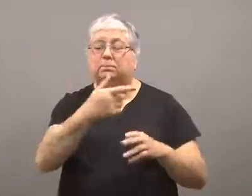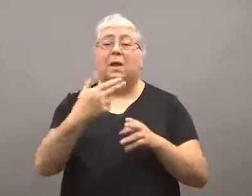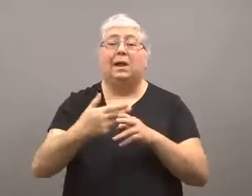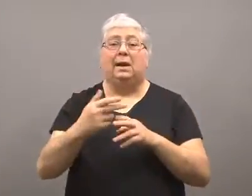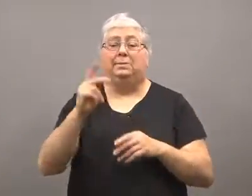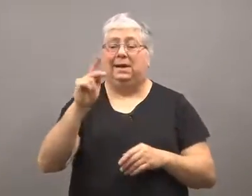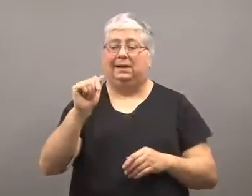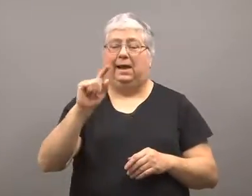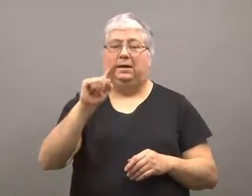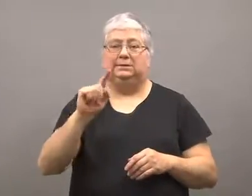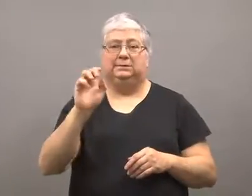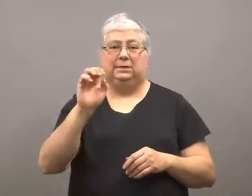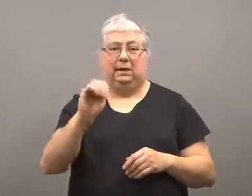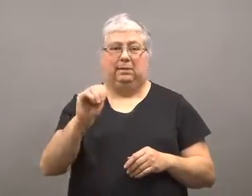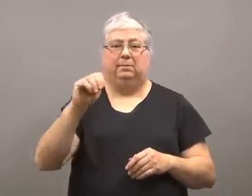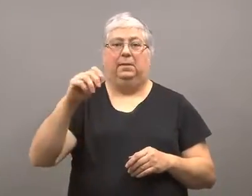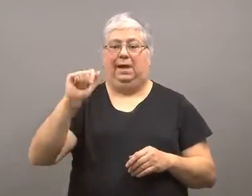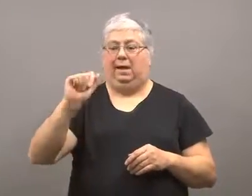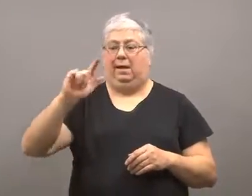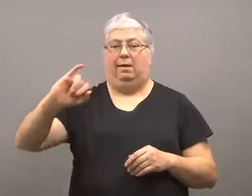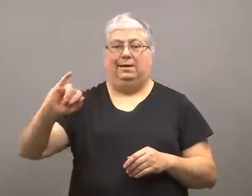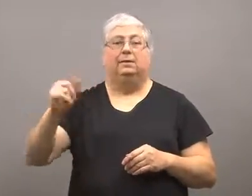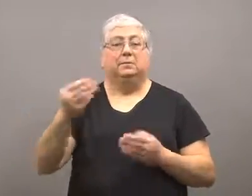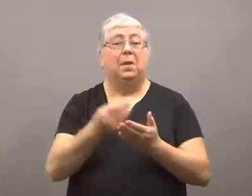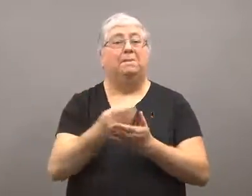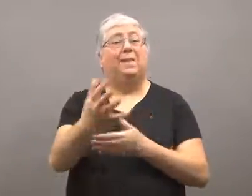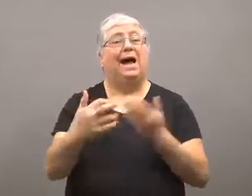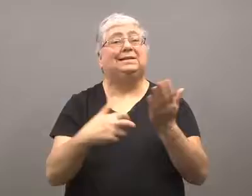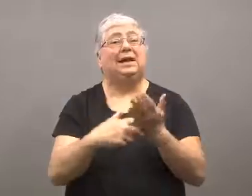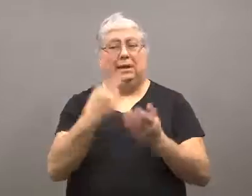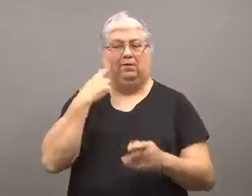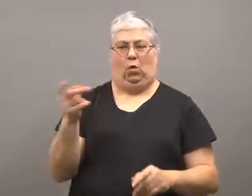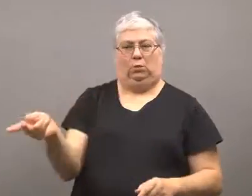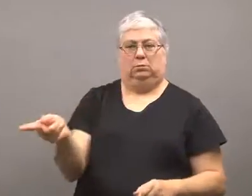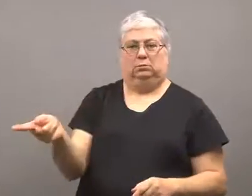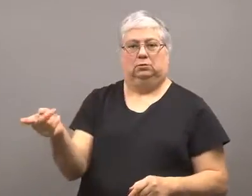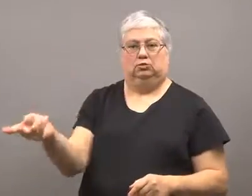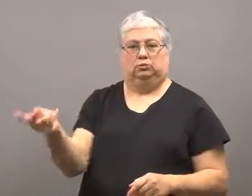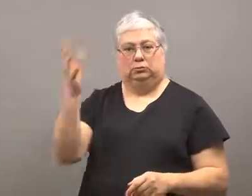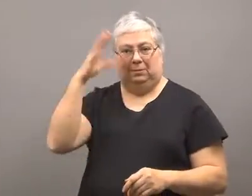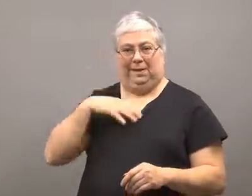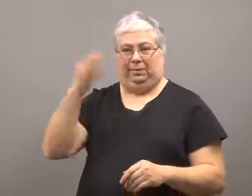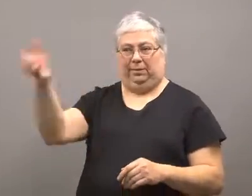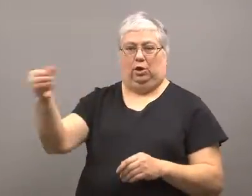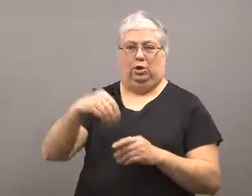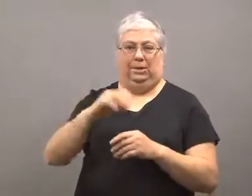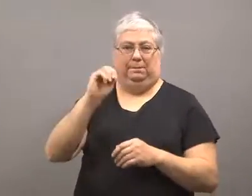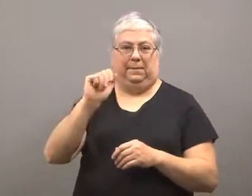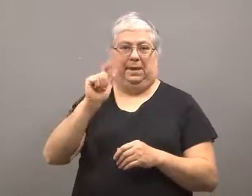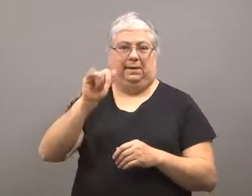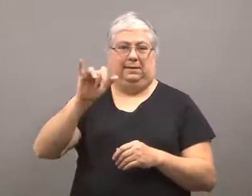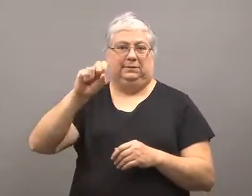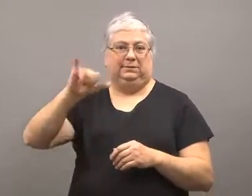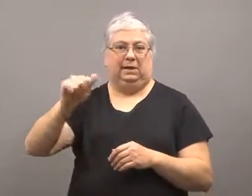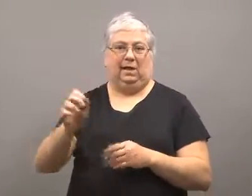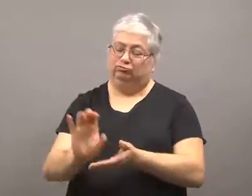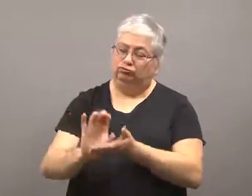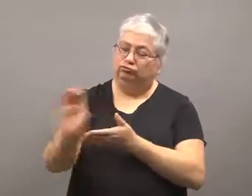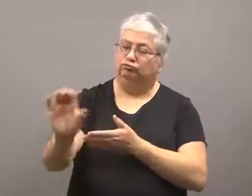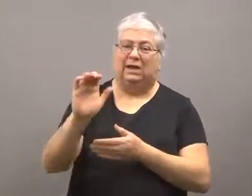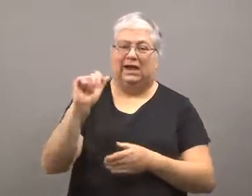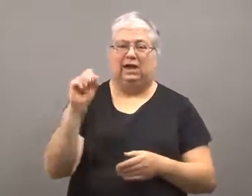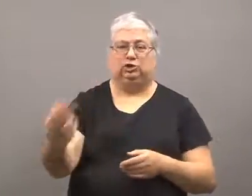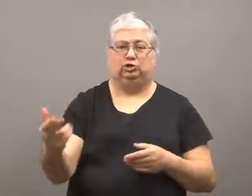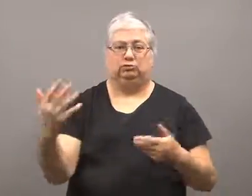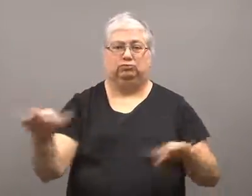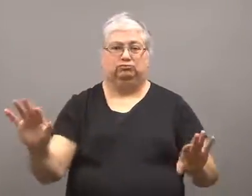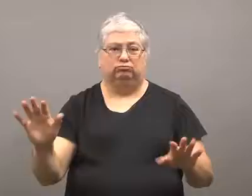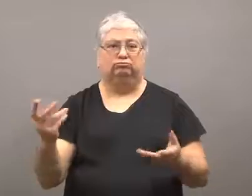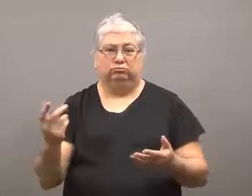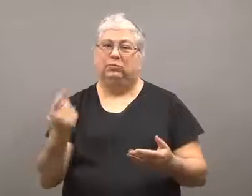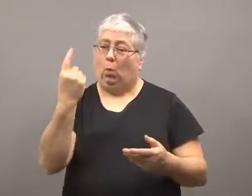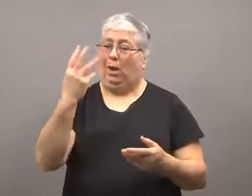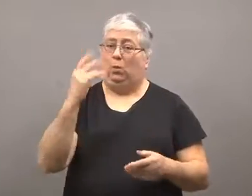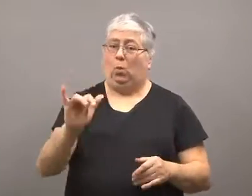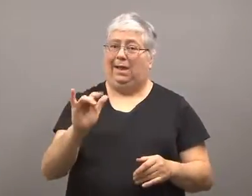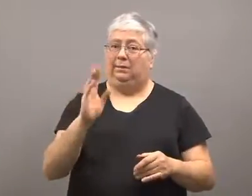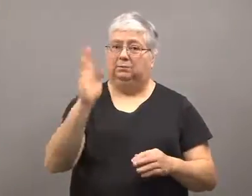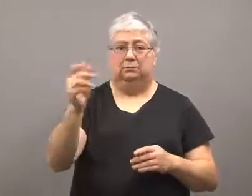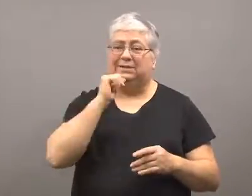Kazem Ali, purchased tickets for the first two who were in Malaysia.